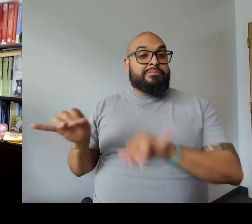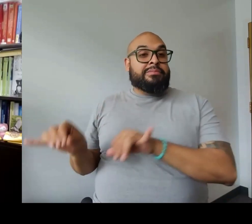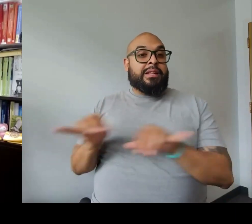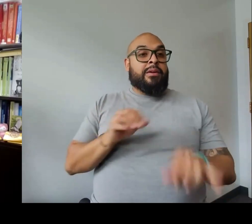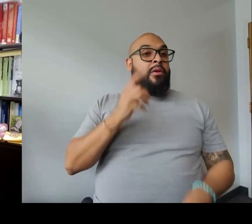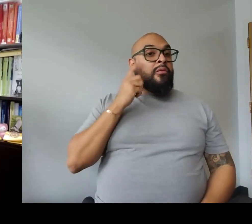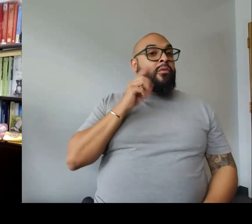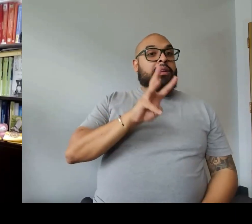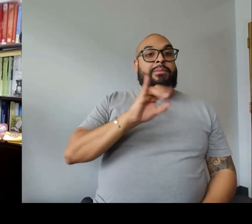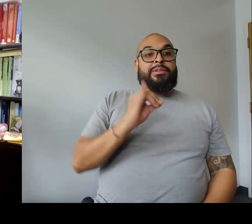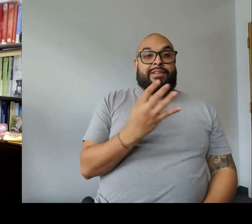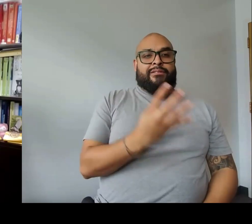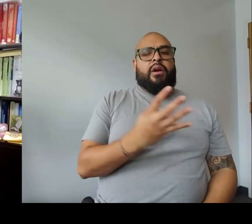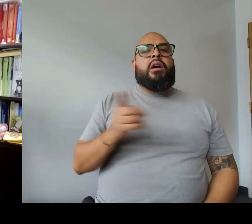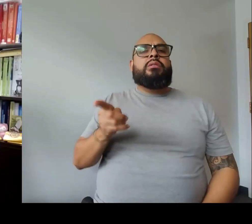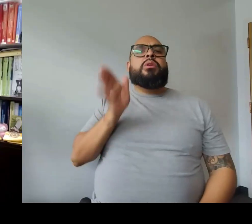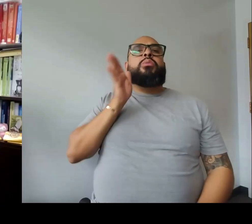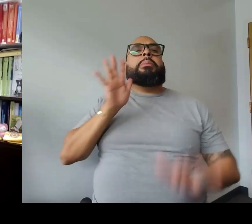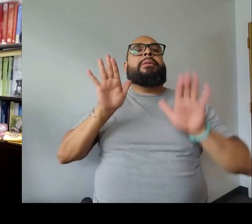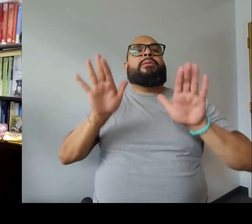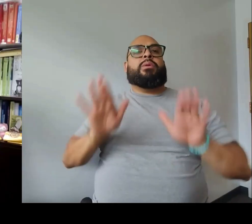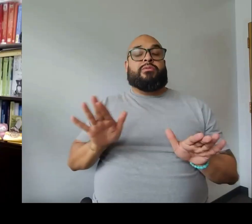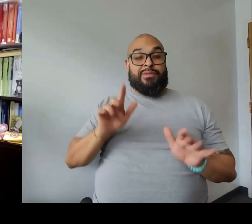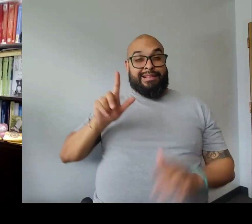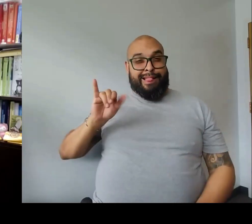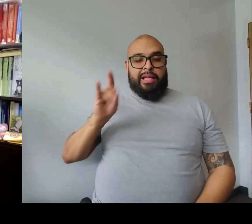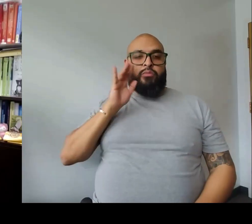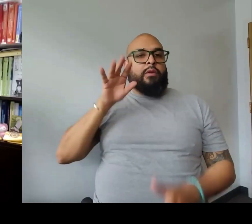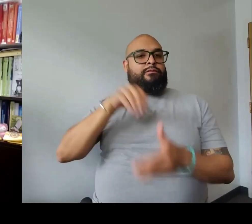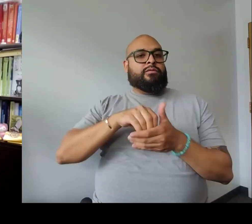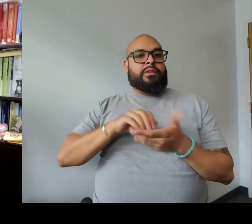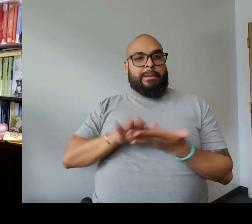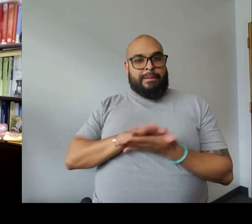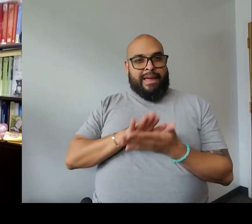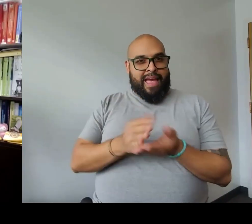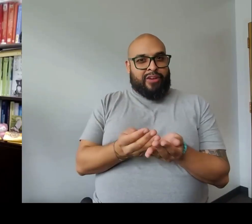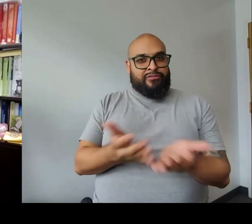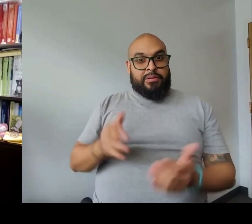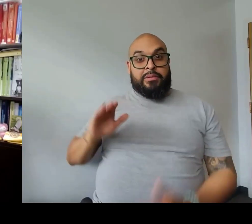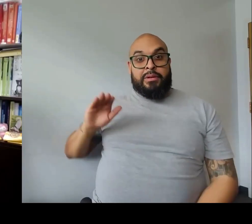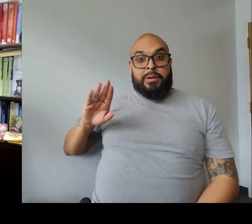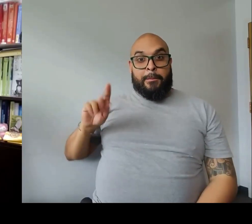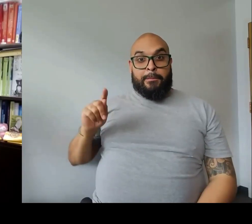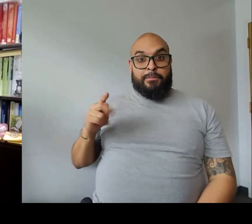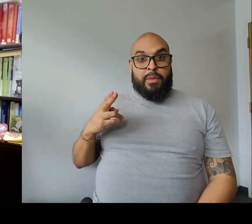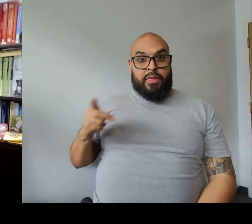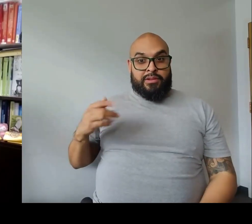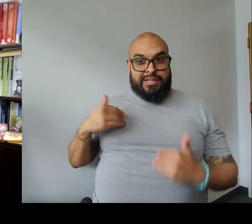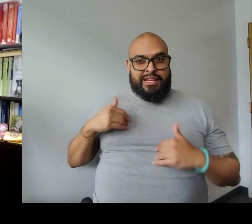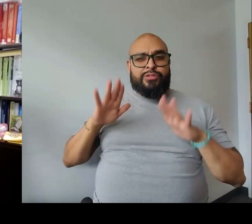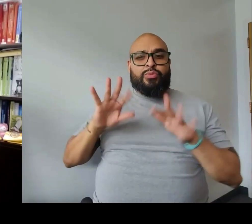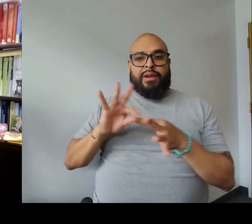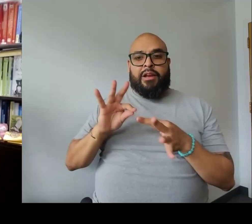So I'll put those links in the handout. And I have who I also know has great comments, so I'll hand it over to her.